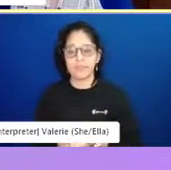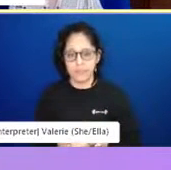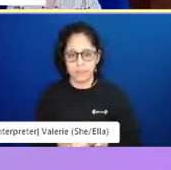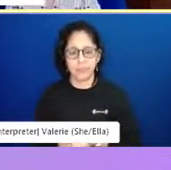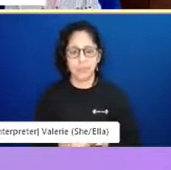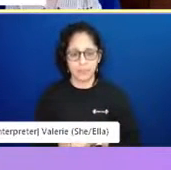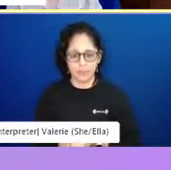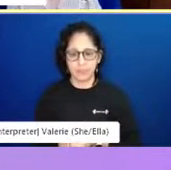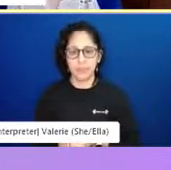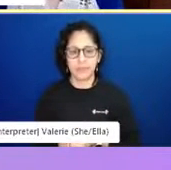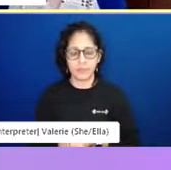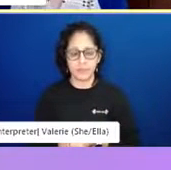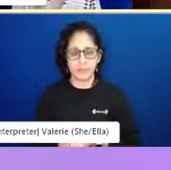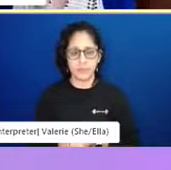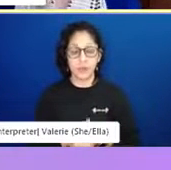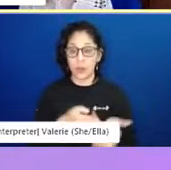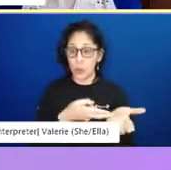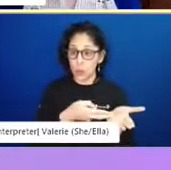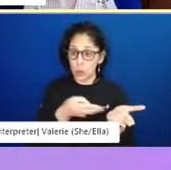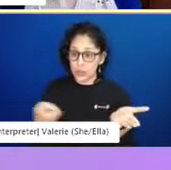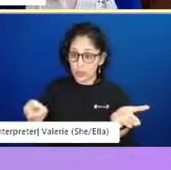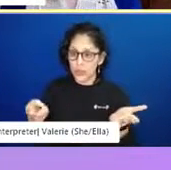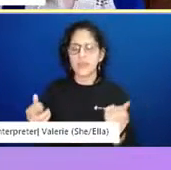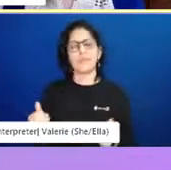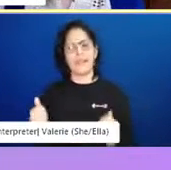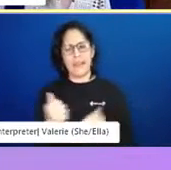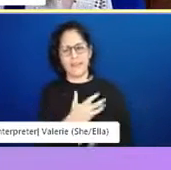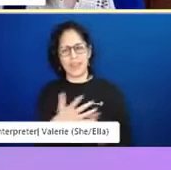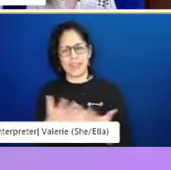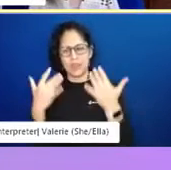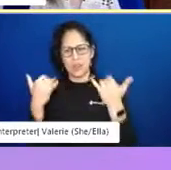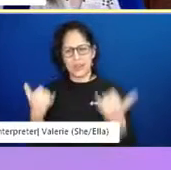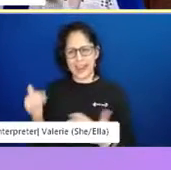in terms of resources everything I've shared today and more live within our